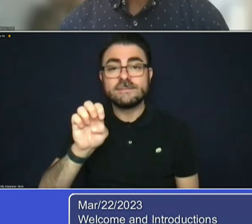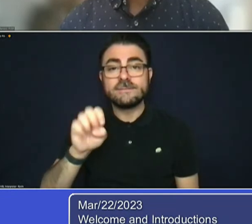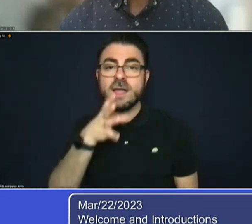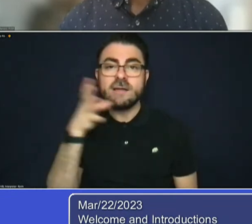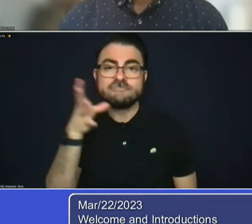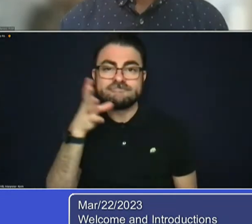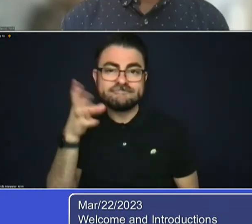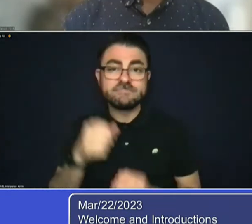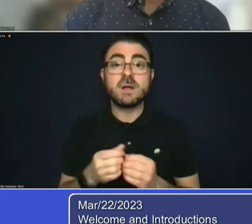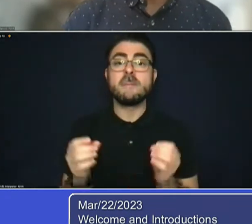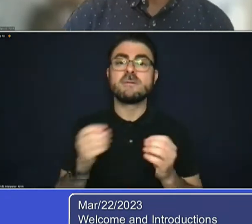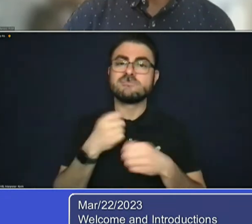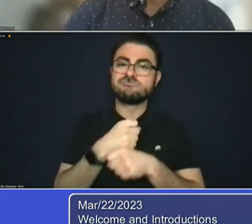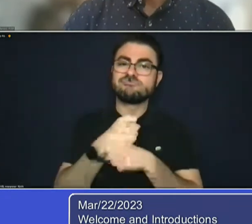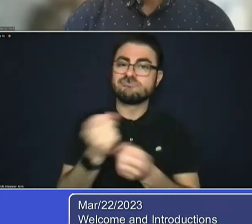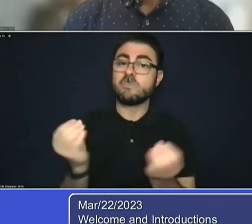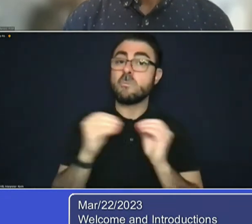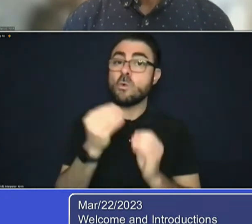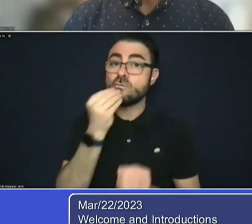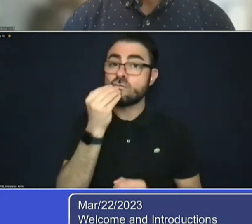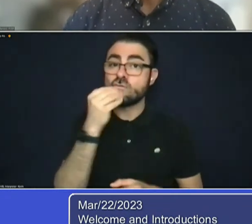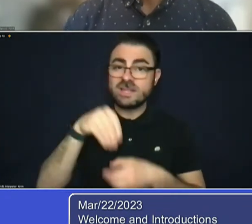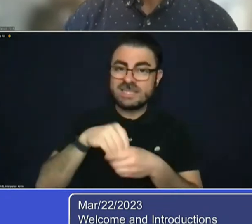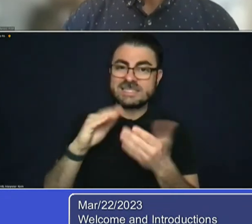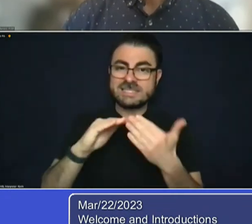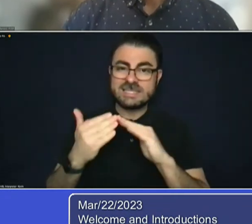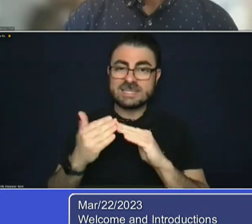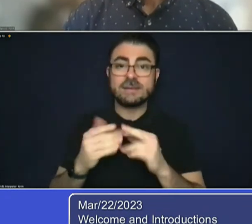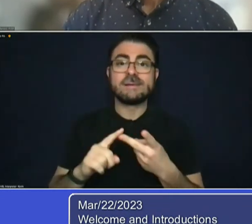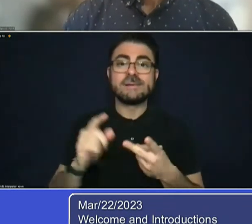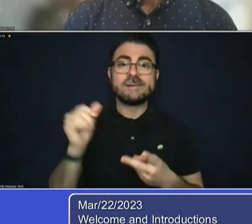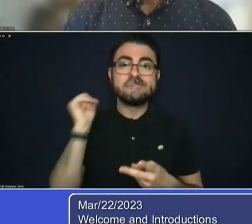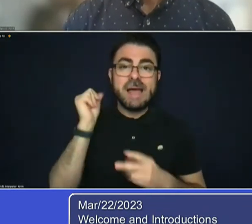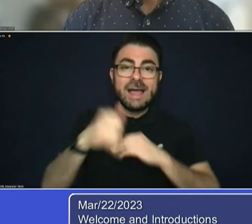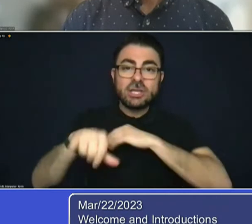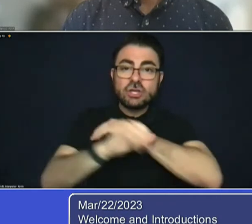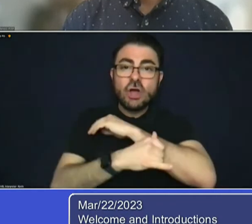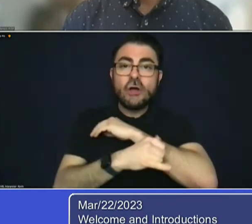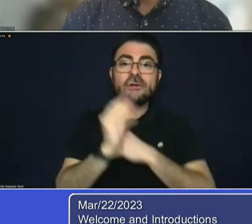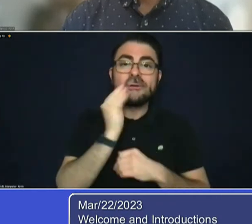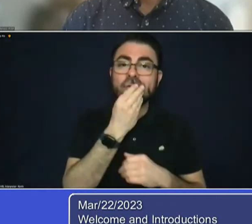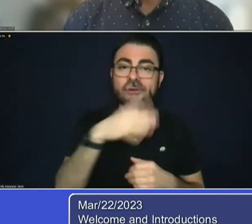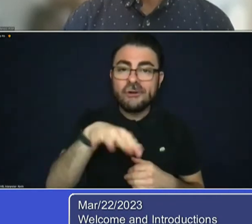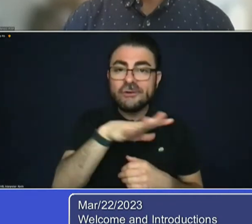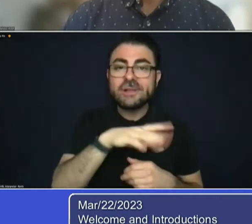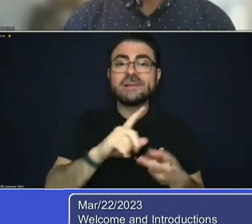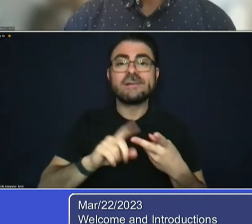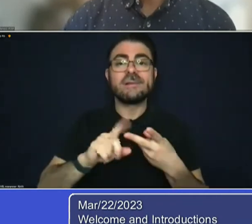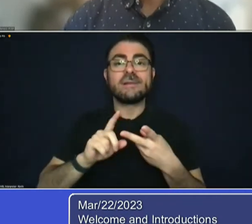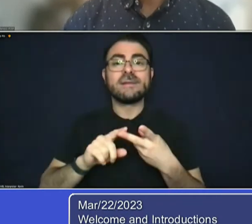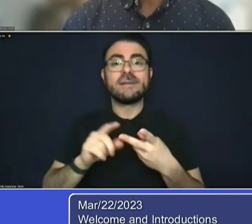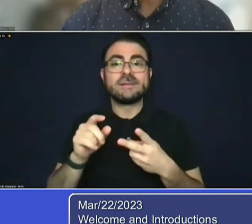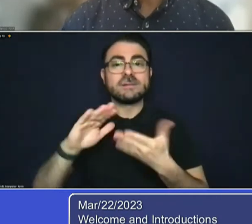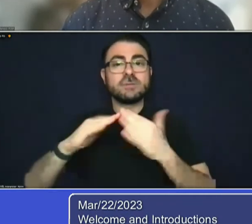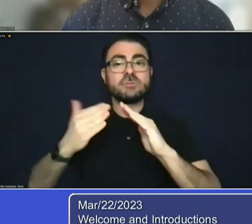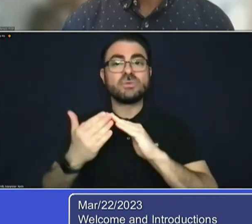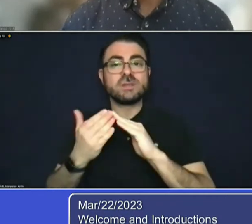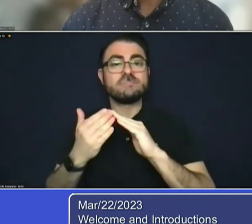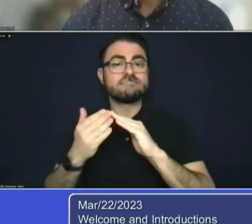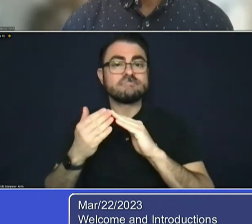AGRICULTURE FOR 3%, HELPING US